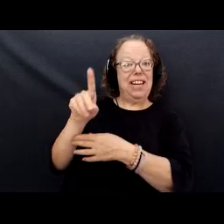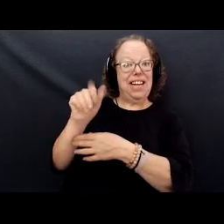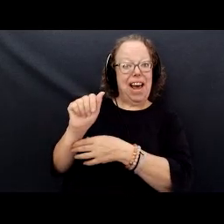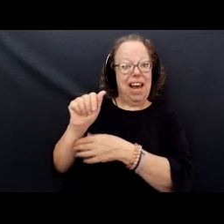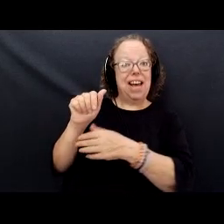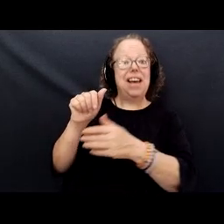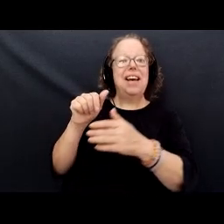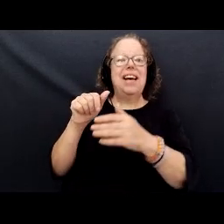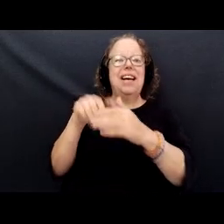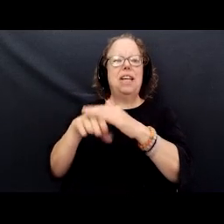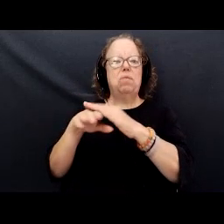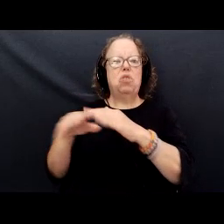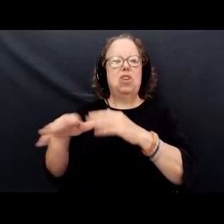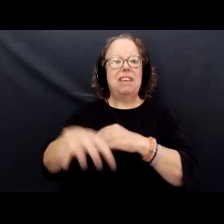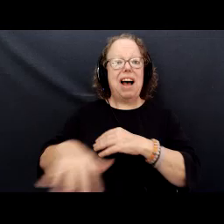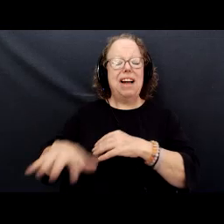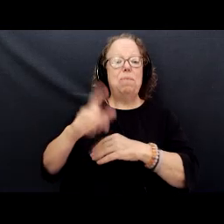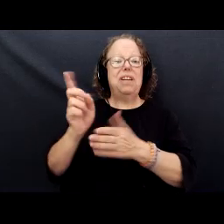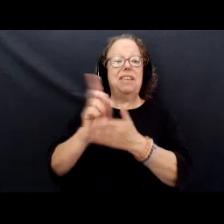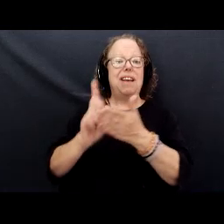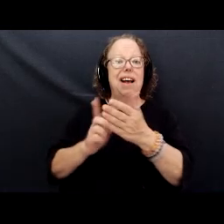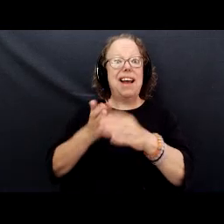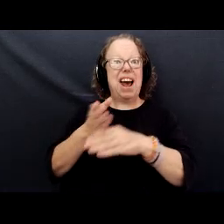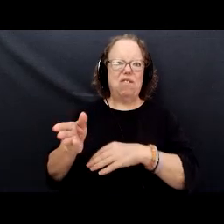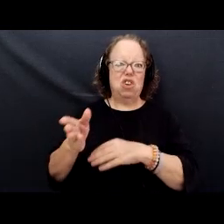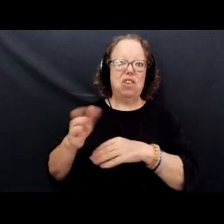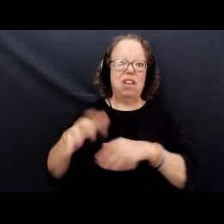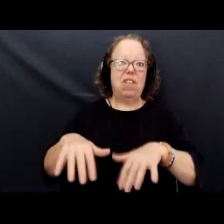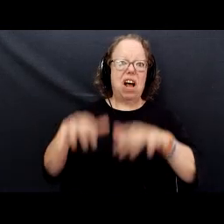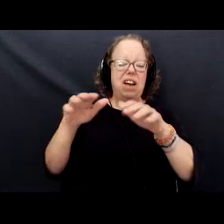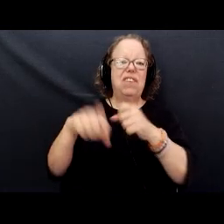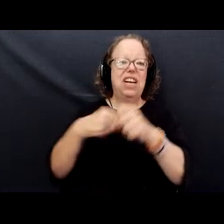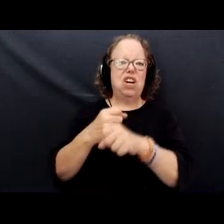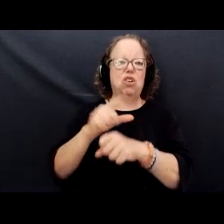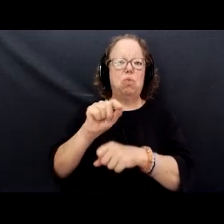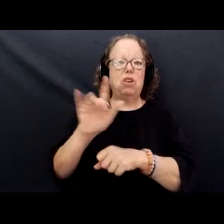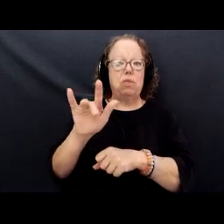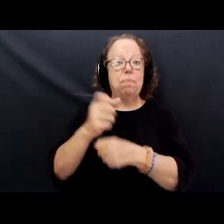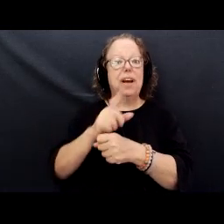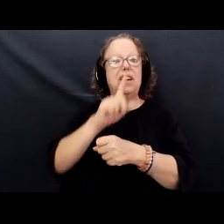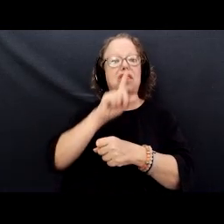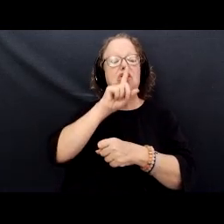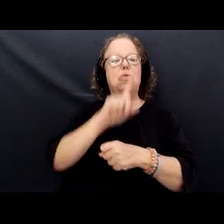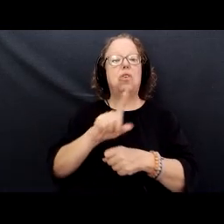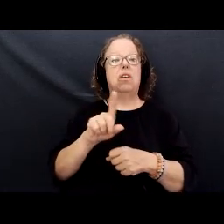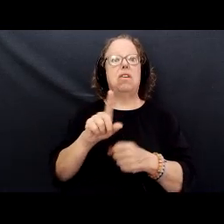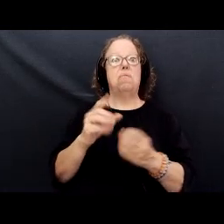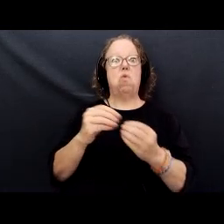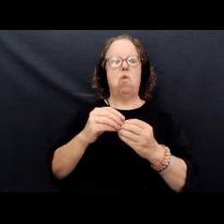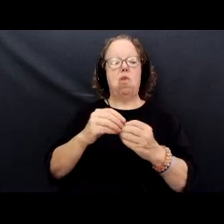designed following the 2023 flood. This initiative ensures further, resilience and accessibility.